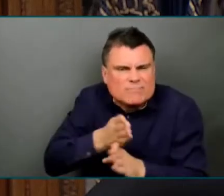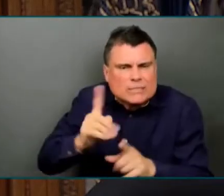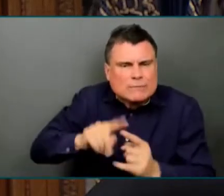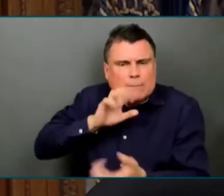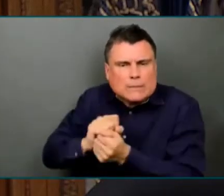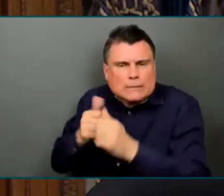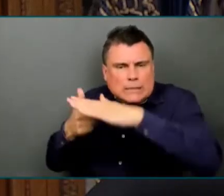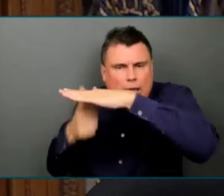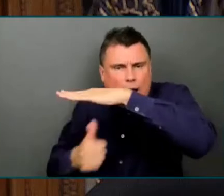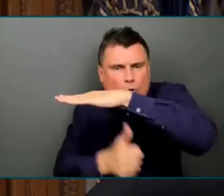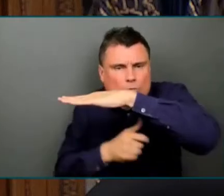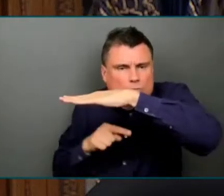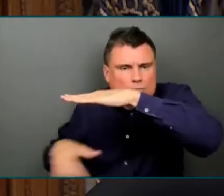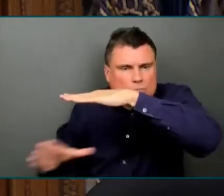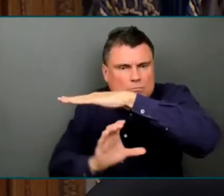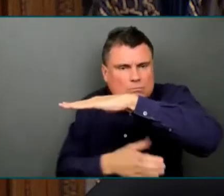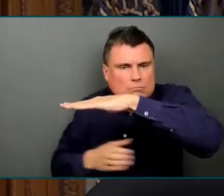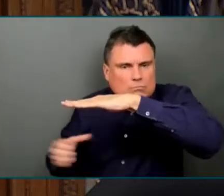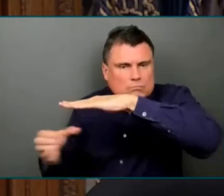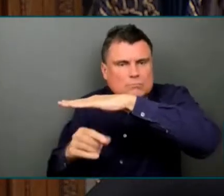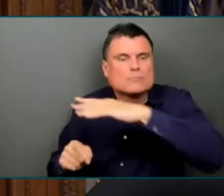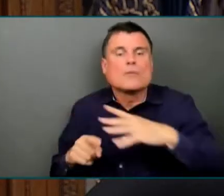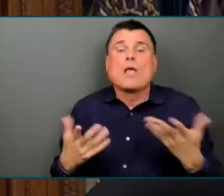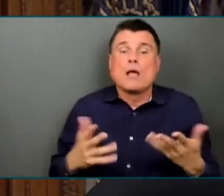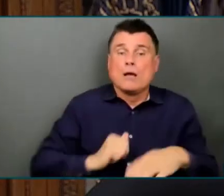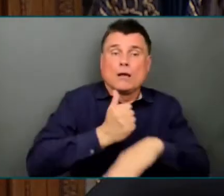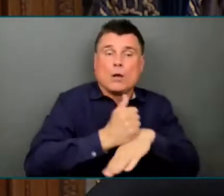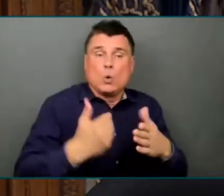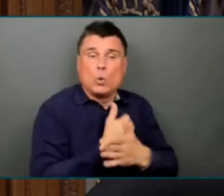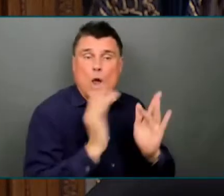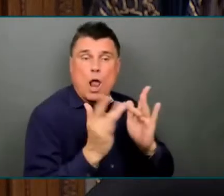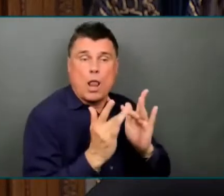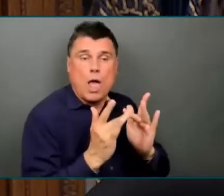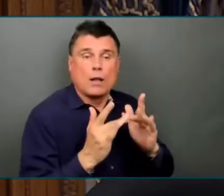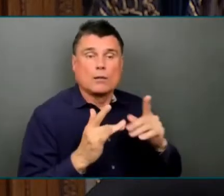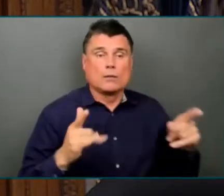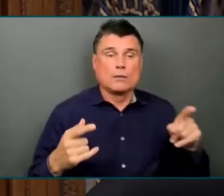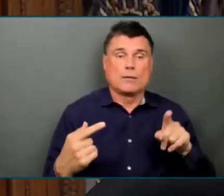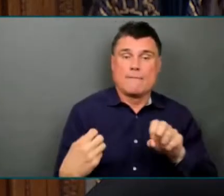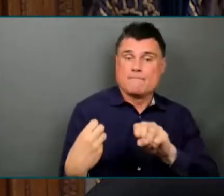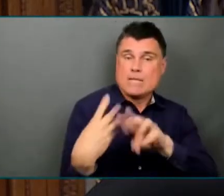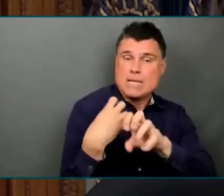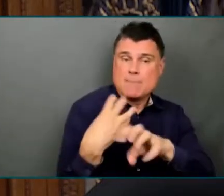feedback mechanism to ensure that all British Columbians can regularly comment and engage with